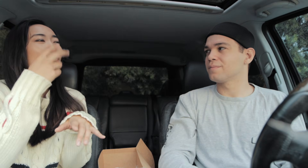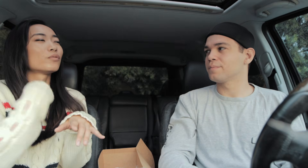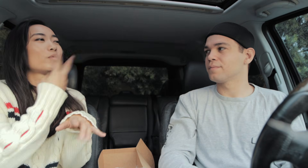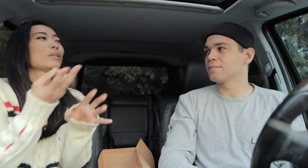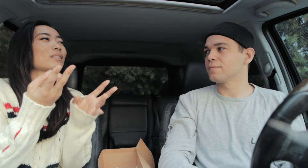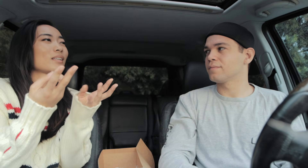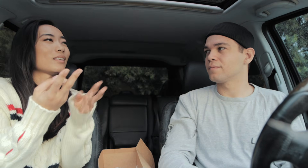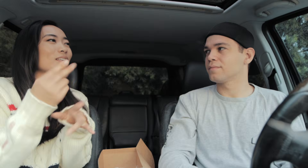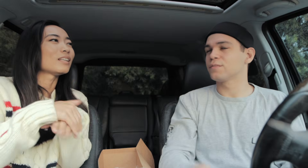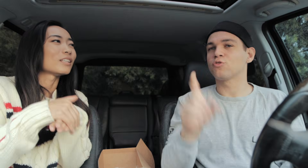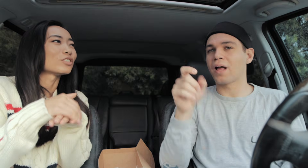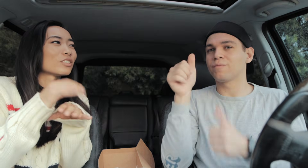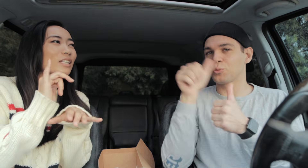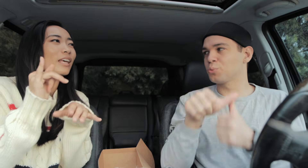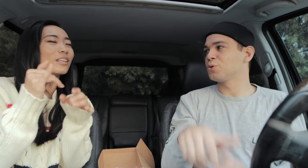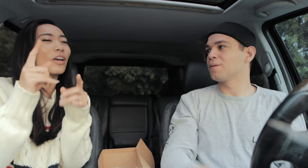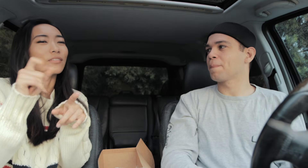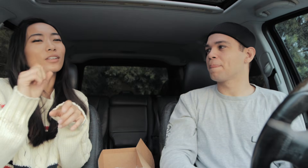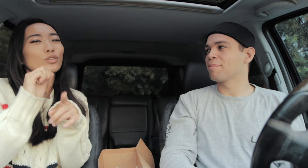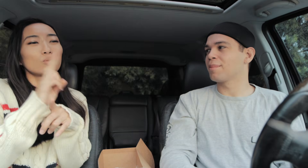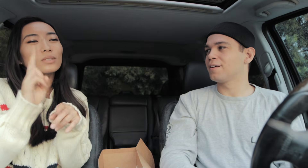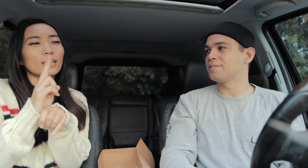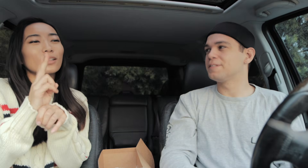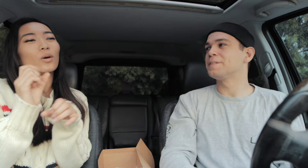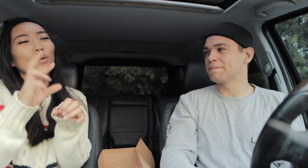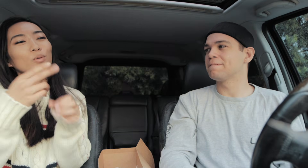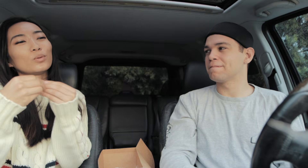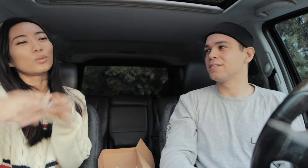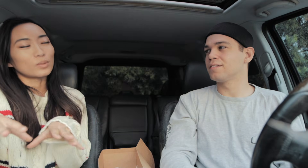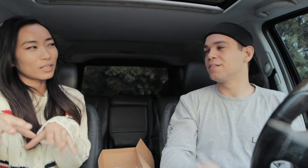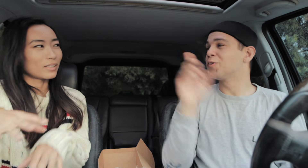so voicing English is like R: you have to remember you have to use it or you lose it